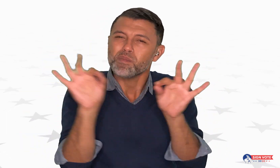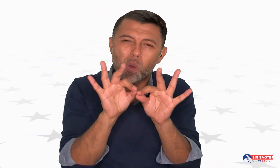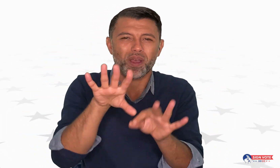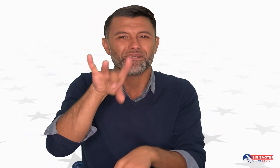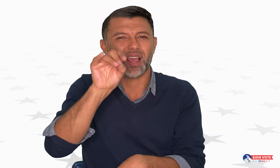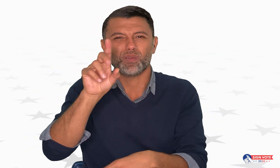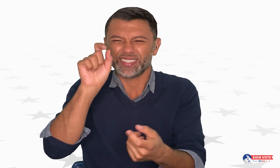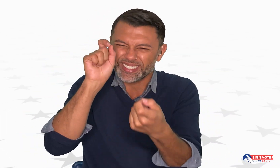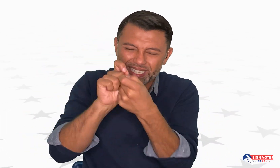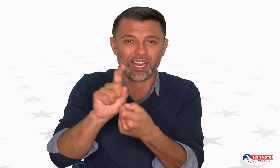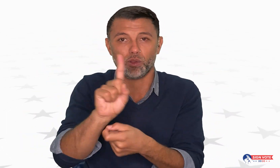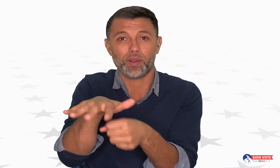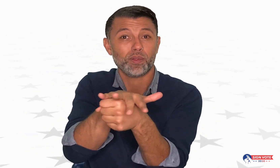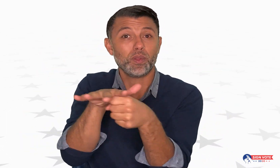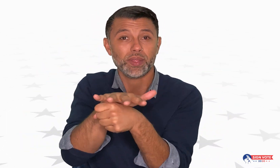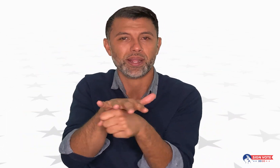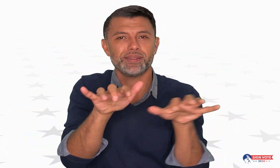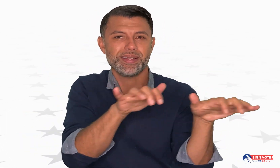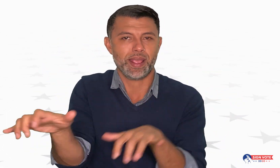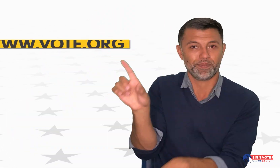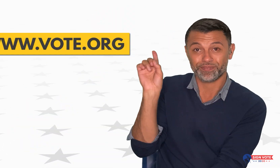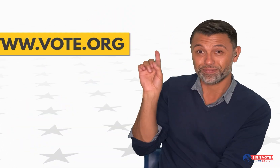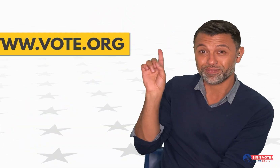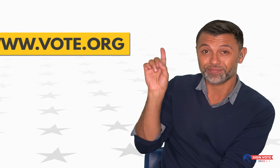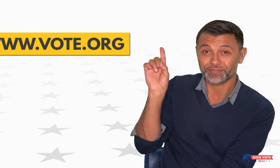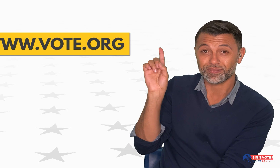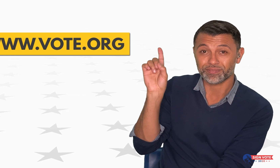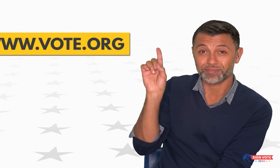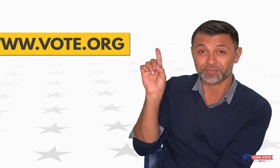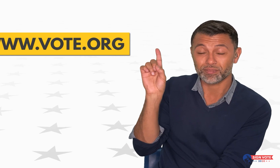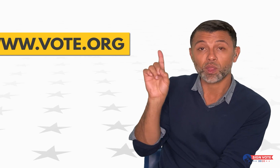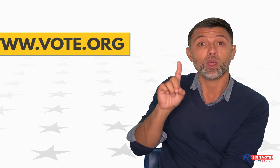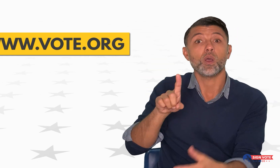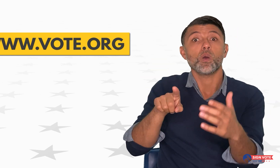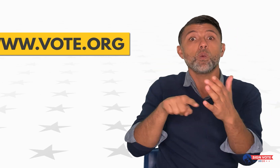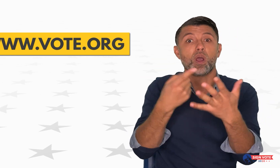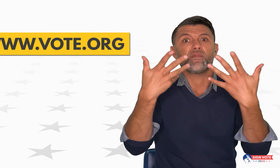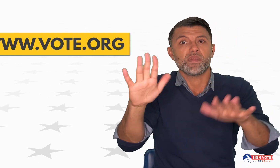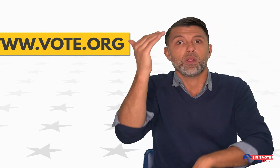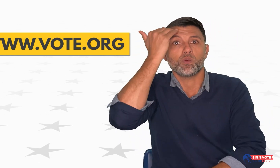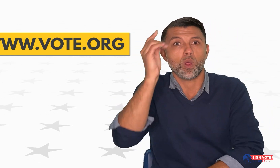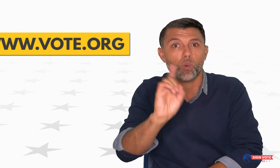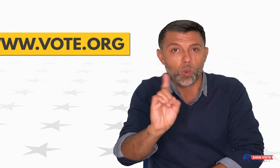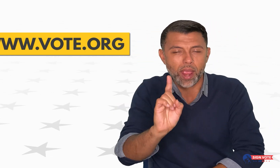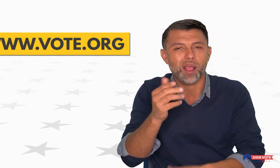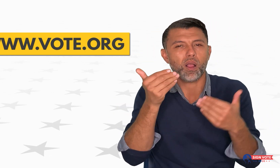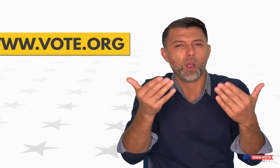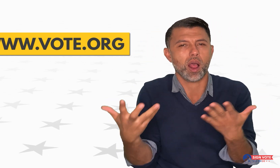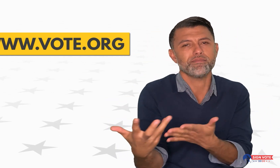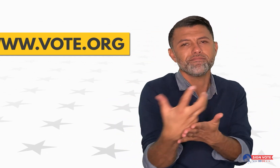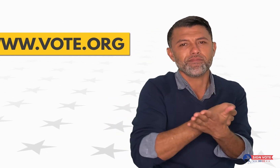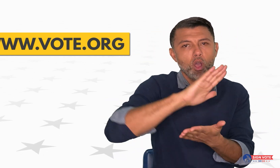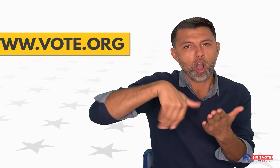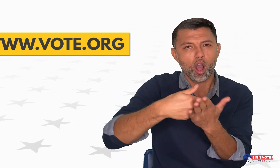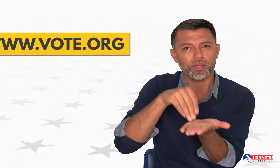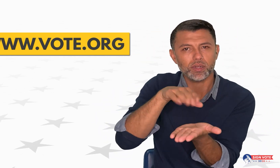It is important to you show up in the right spot. Find your polling place in the link on the screen. Once you know where to go, be sure to collect all the